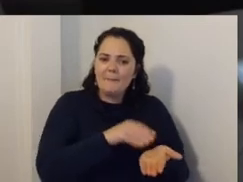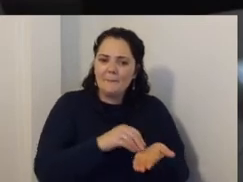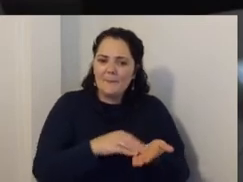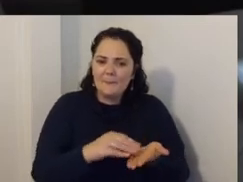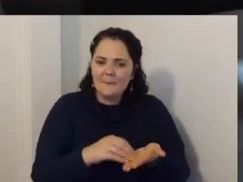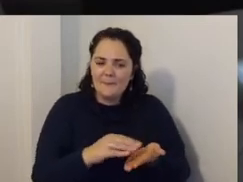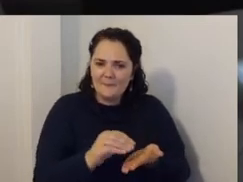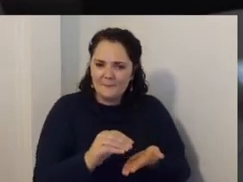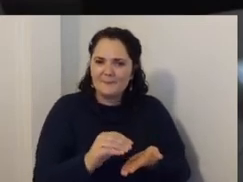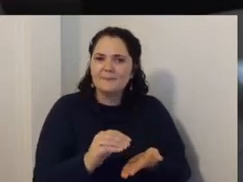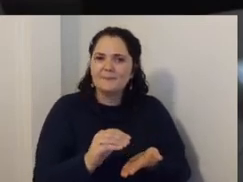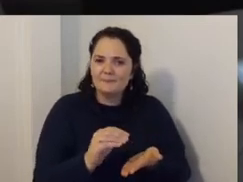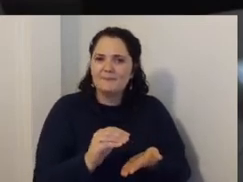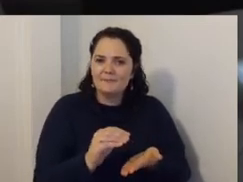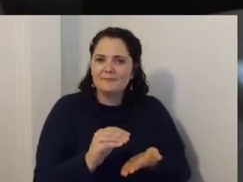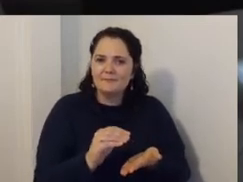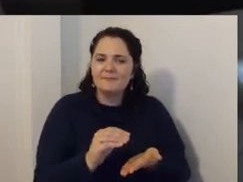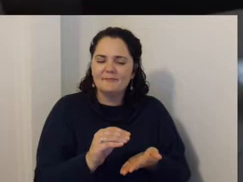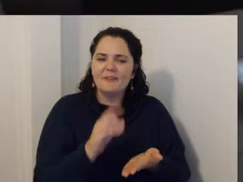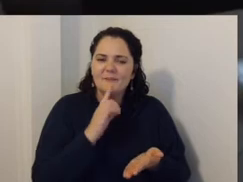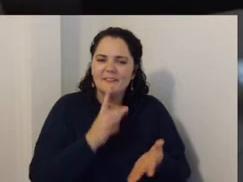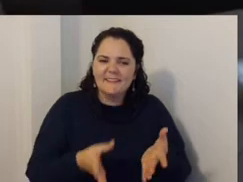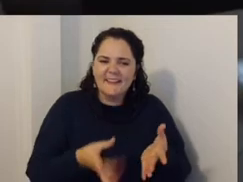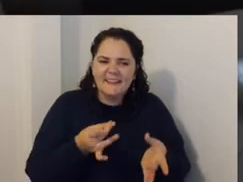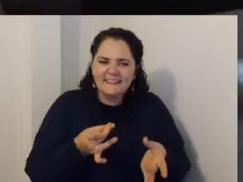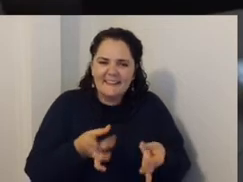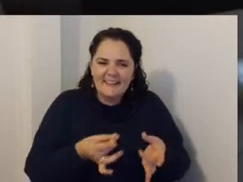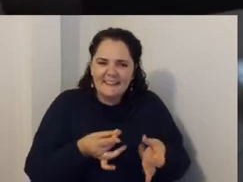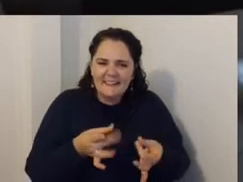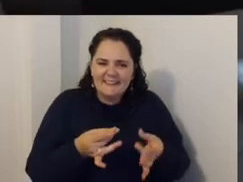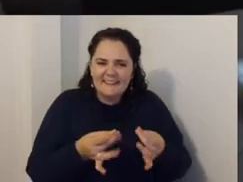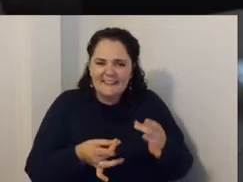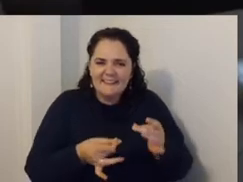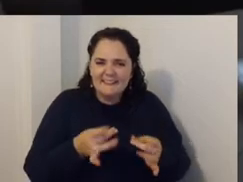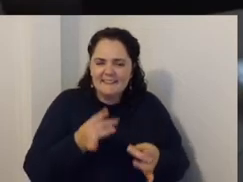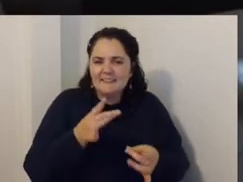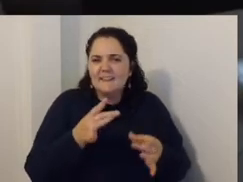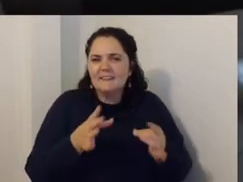pencil or charcoal stick to the kneaded eraser and so they slowly will just get filled up, gummed